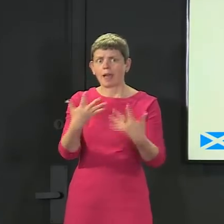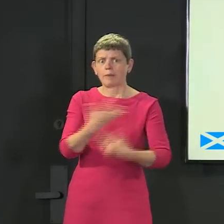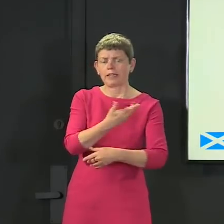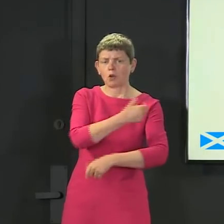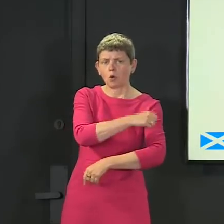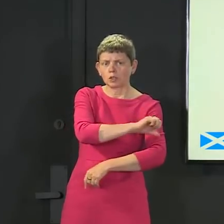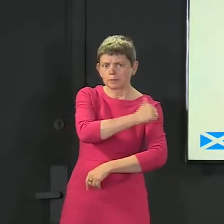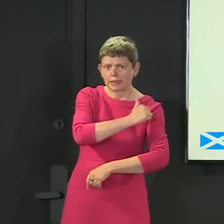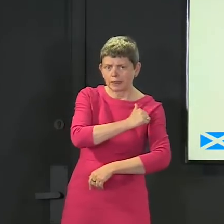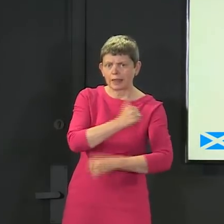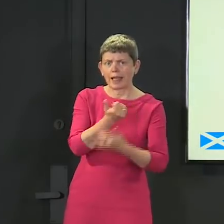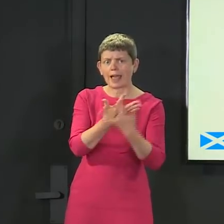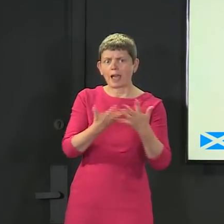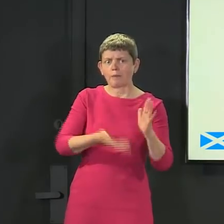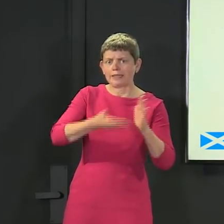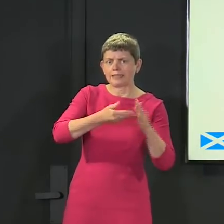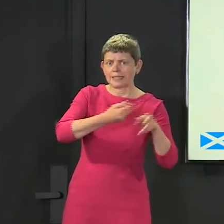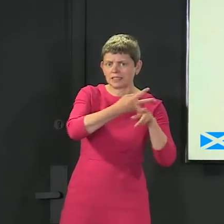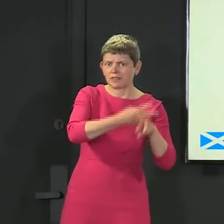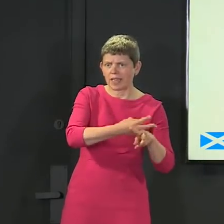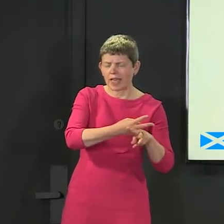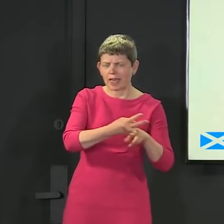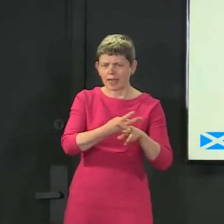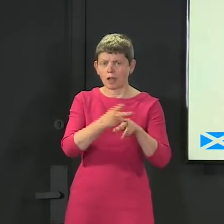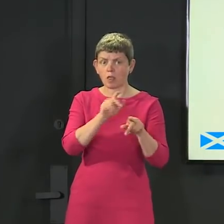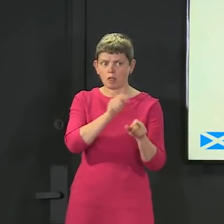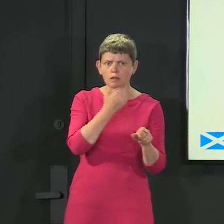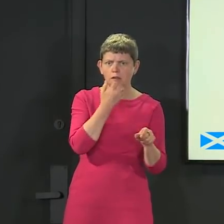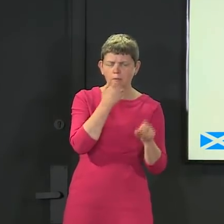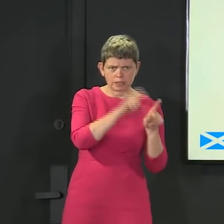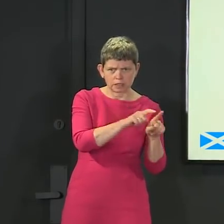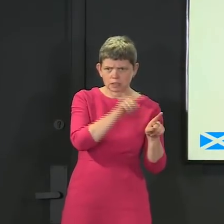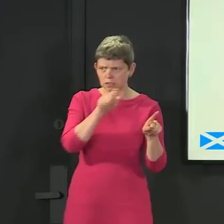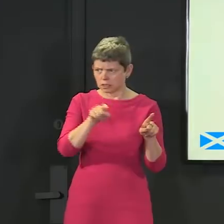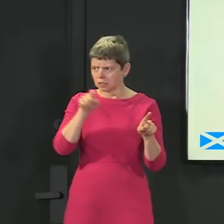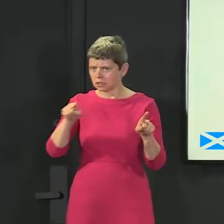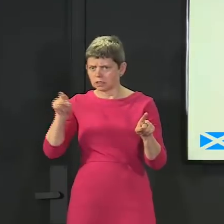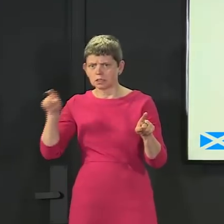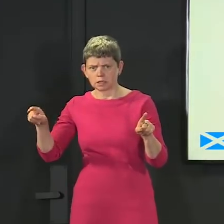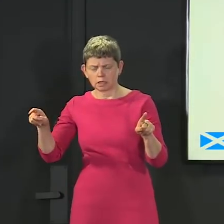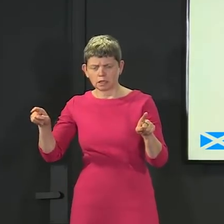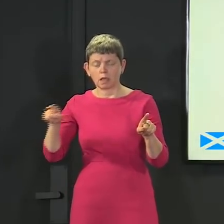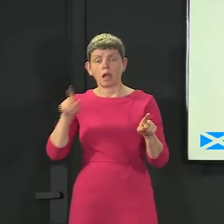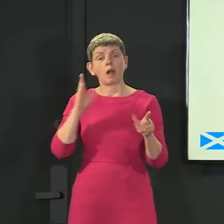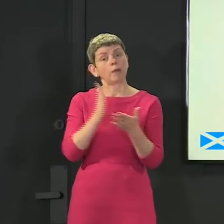as i say we're seeing a whole different picture at this point in time than we did in the past as